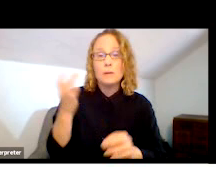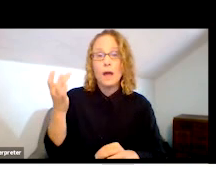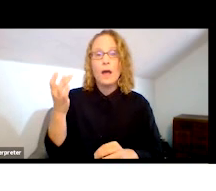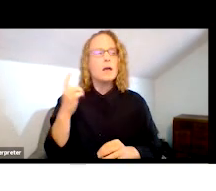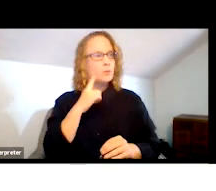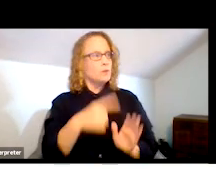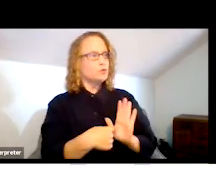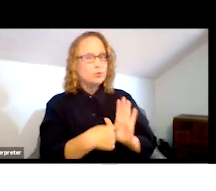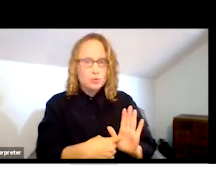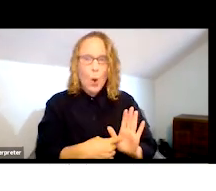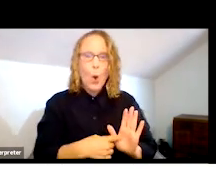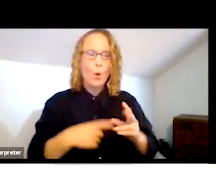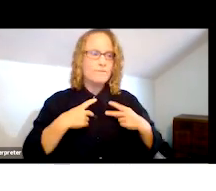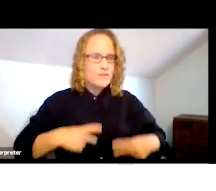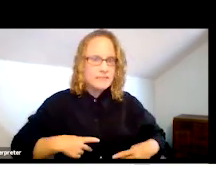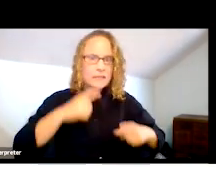in what the speaker is sharing with you.